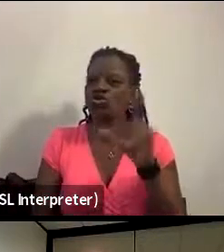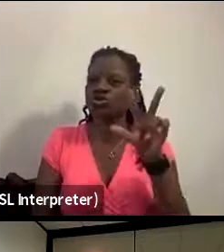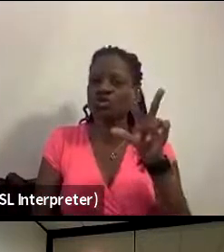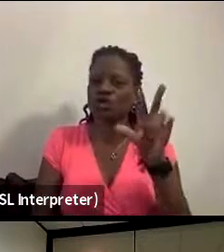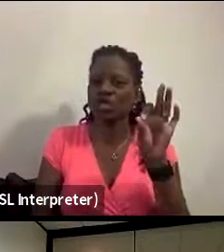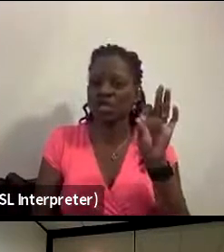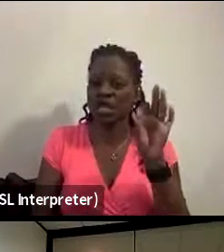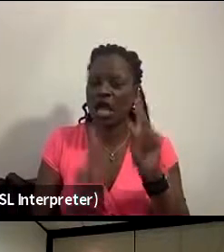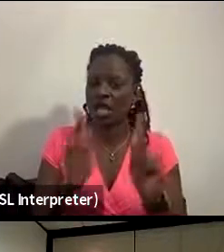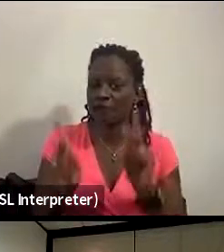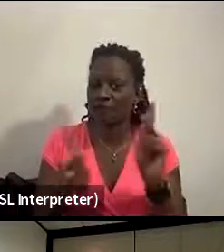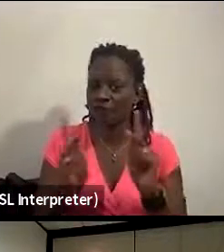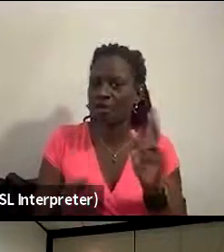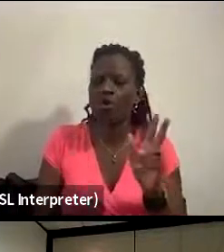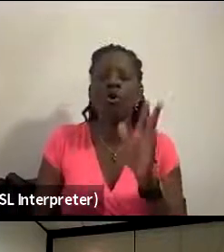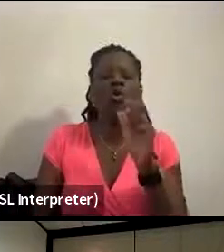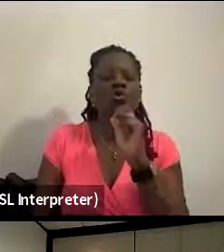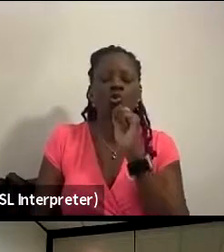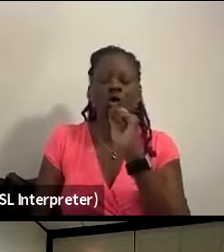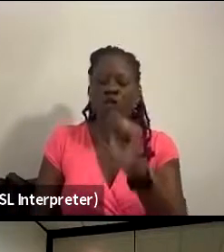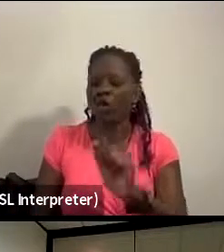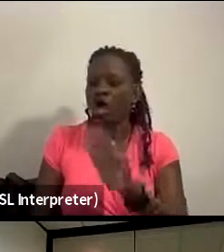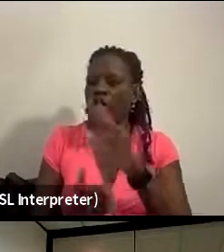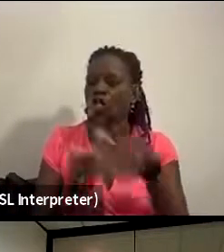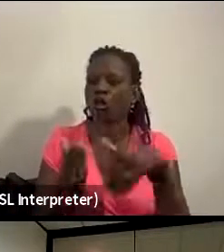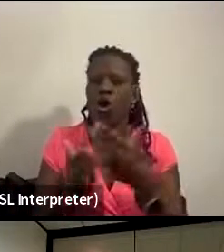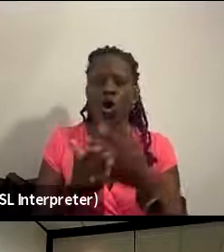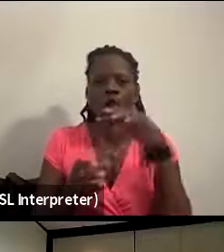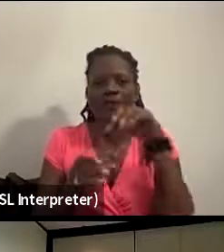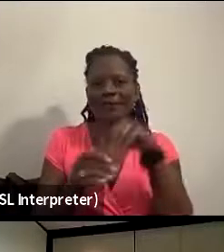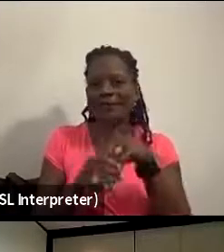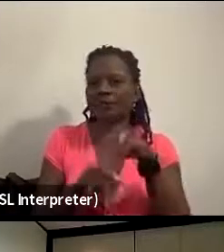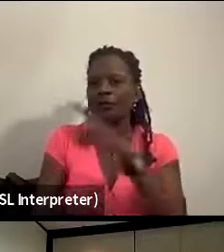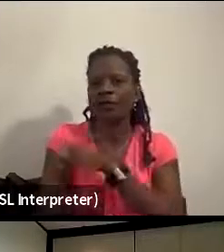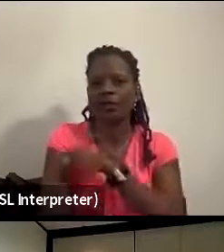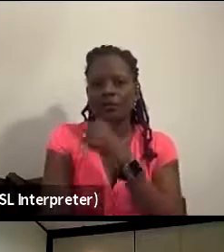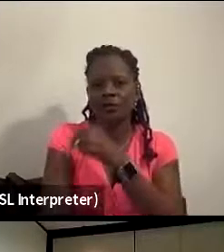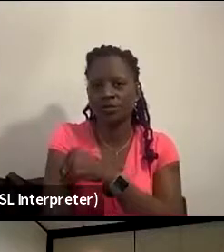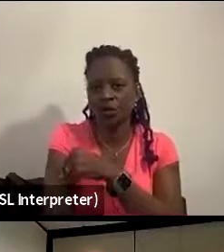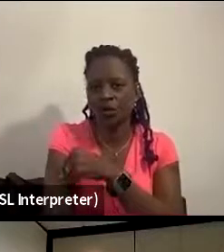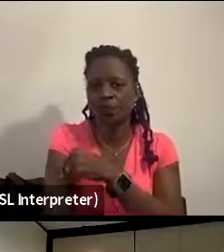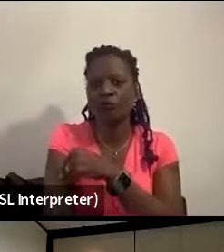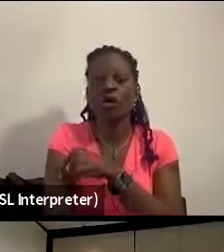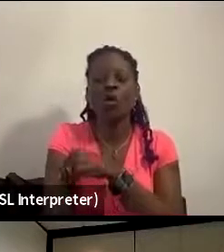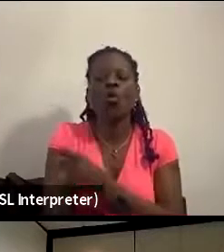One of them was hospitalized, but not for covid. He was just tested at the hospital and had Gilbert.